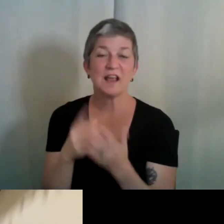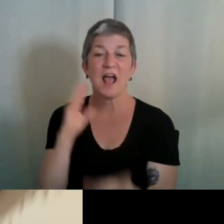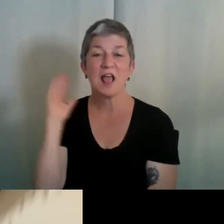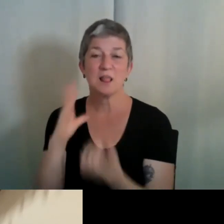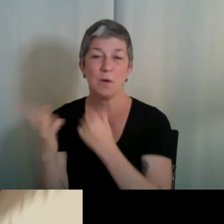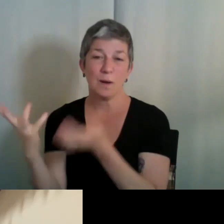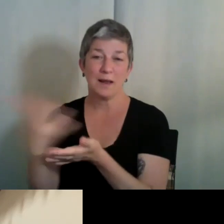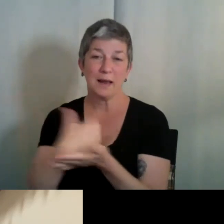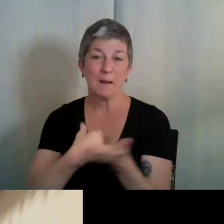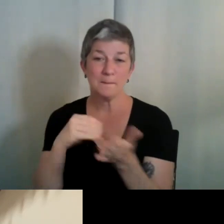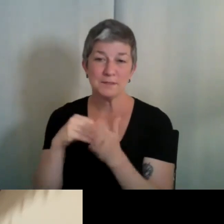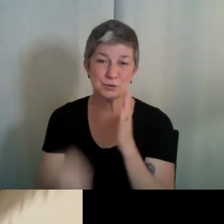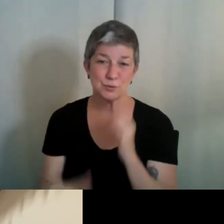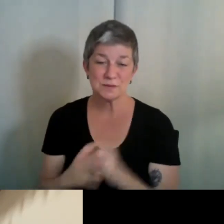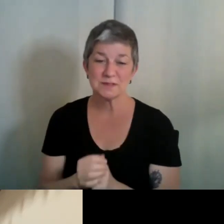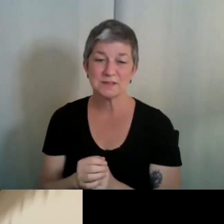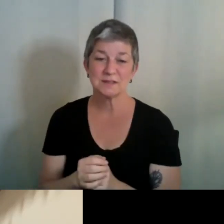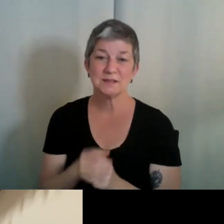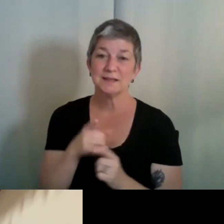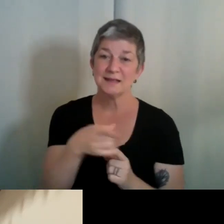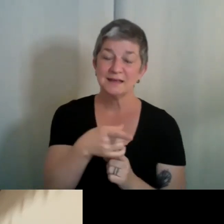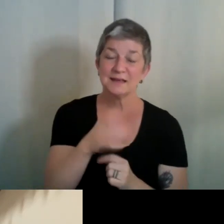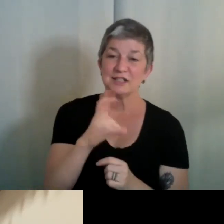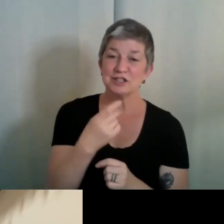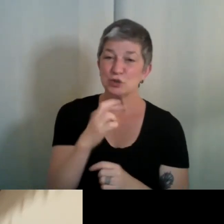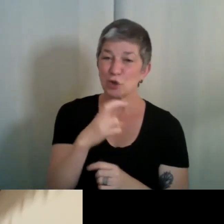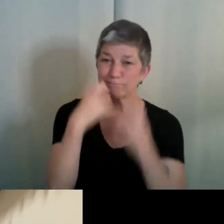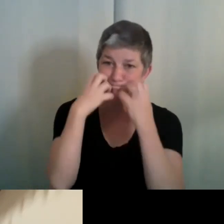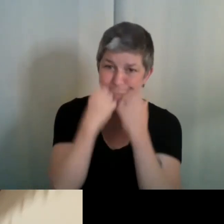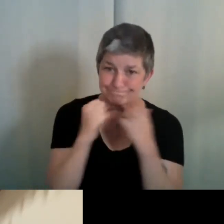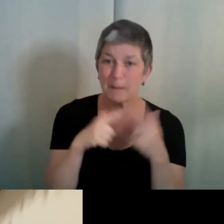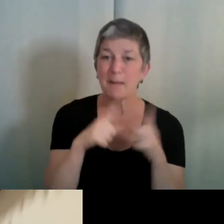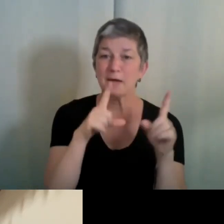students. They care about test scores and how they look on